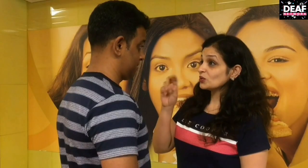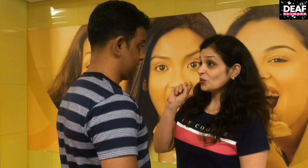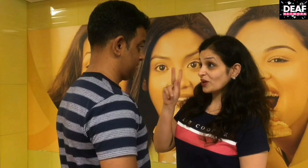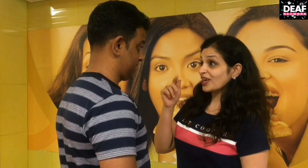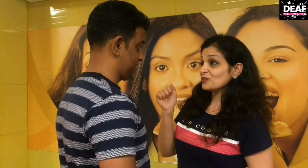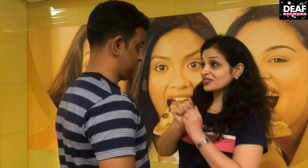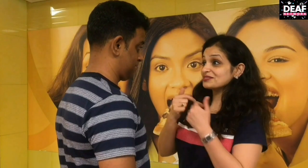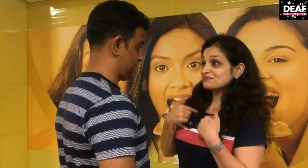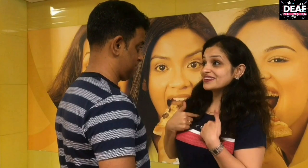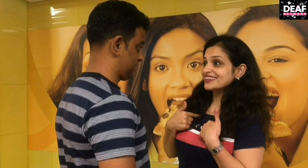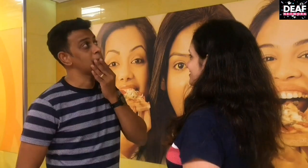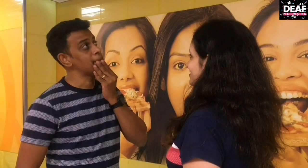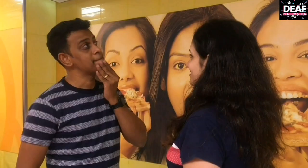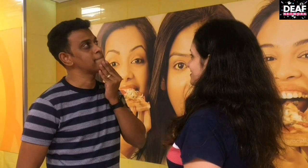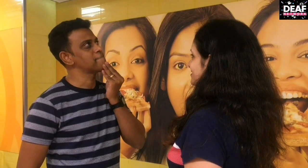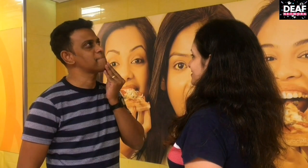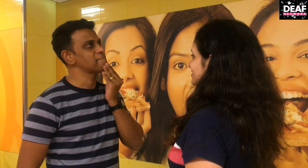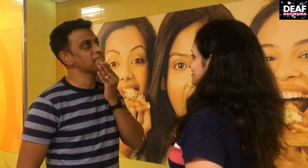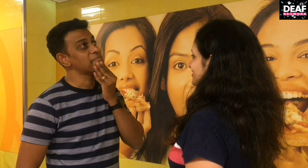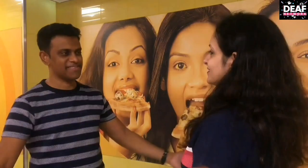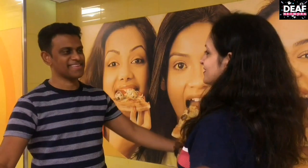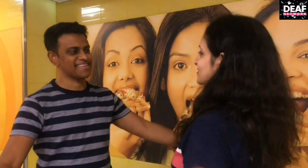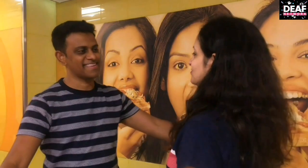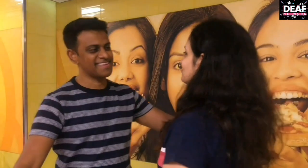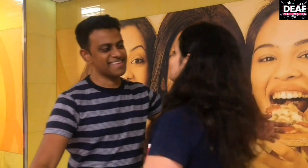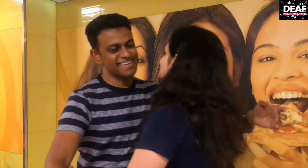Are you okay with me? Mmmm.. Okay